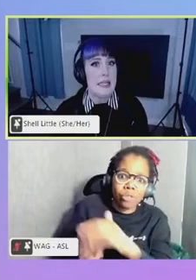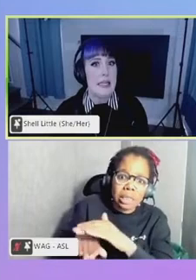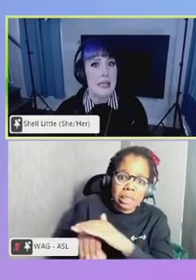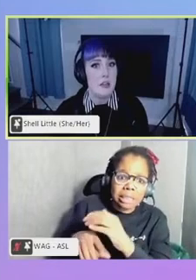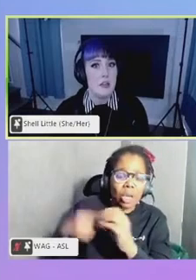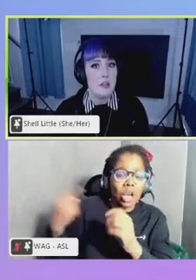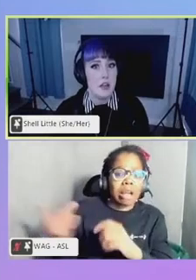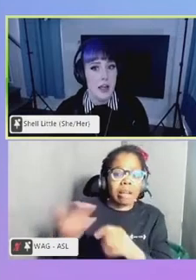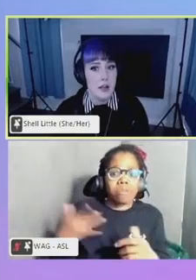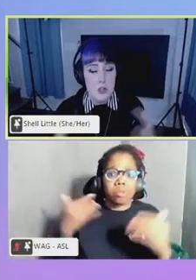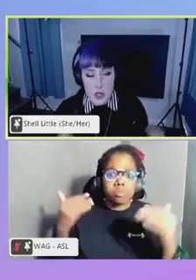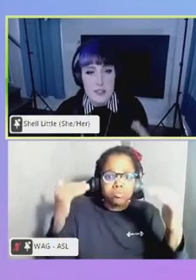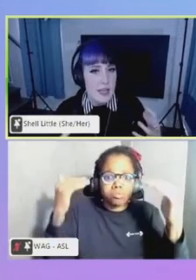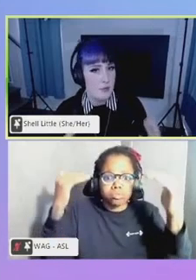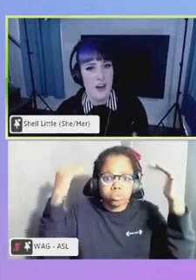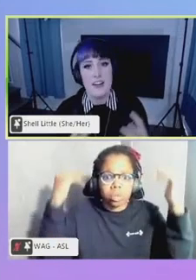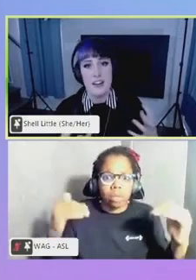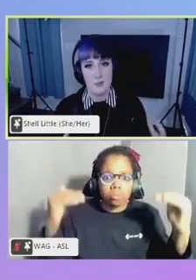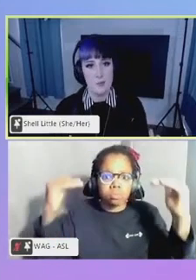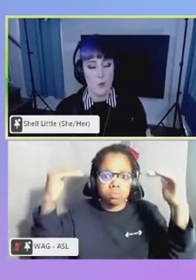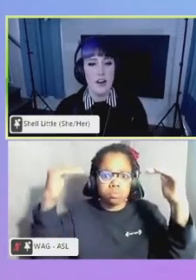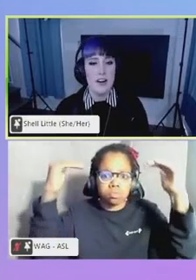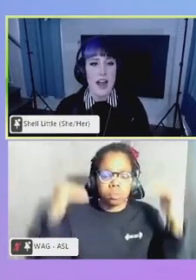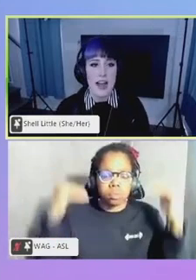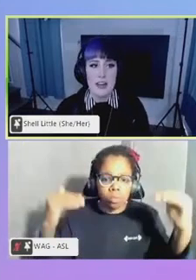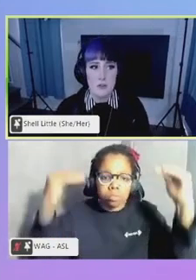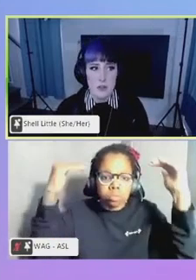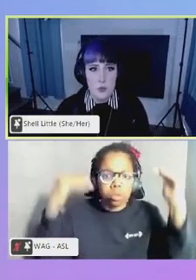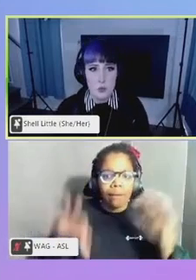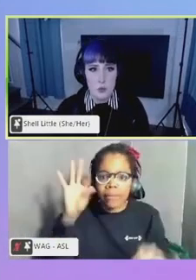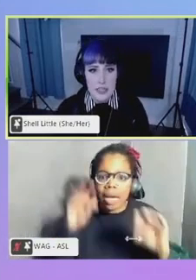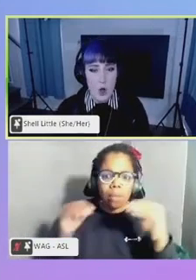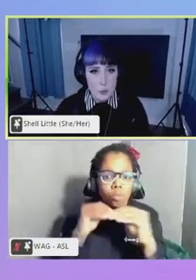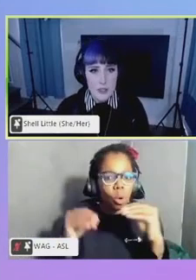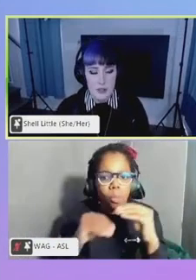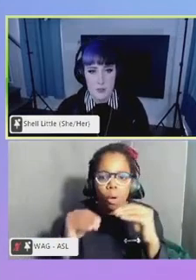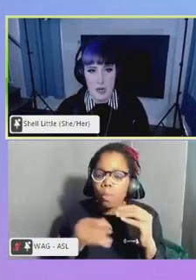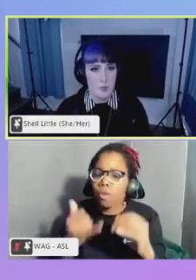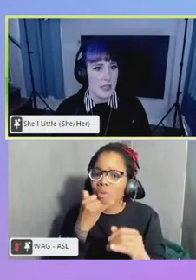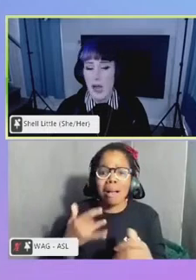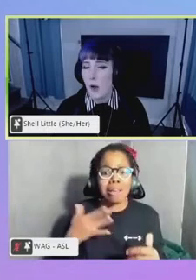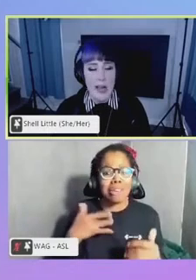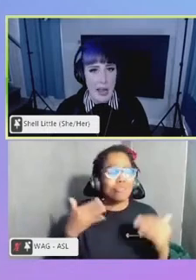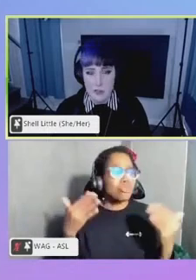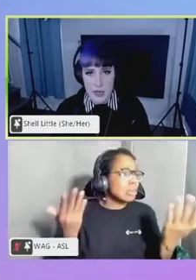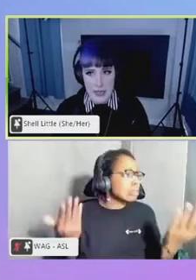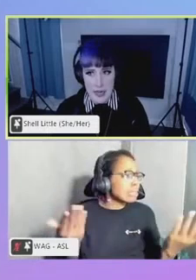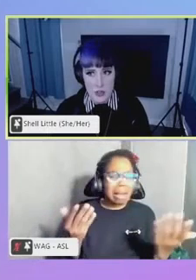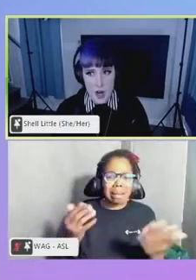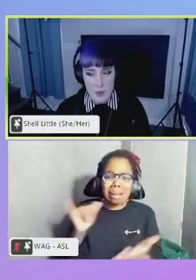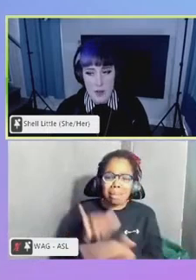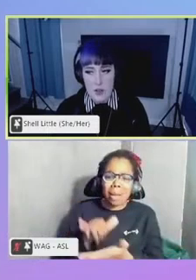come to look like, you know, we are bailing water constantly with TxDOT of six accessibility.